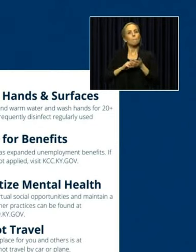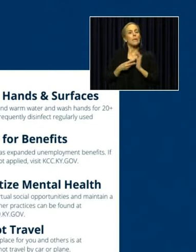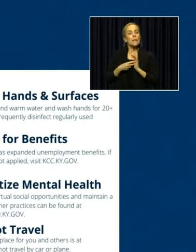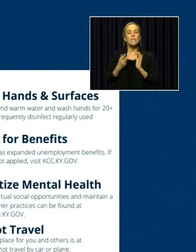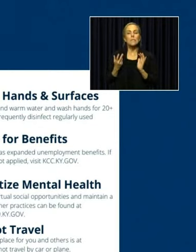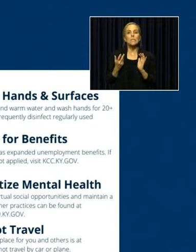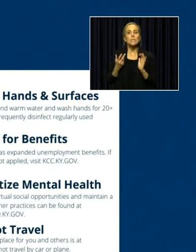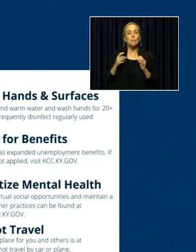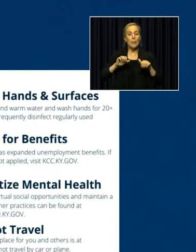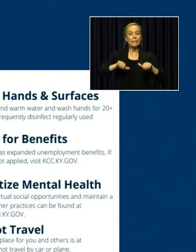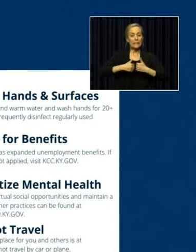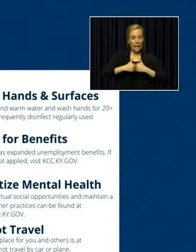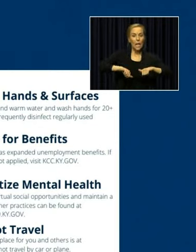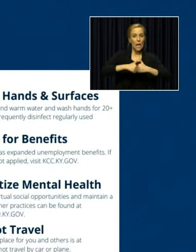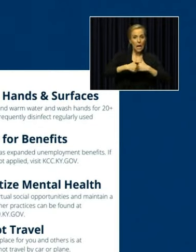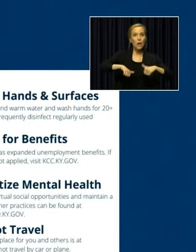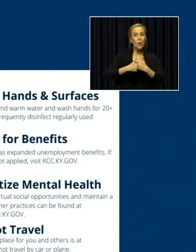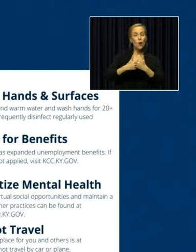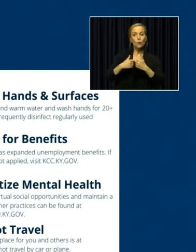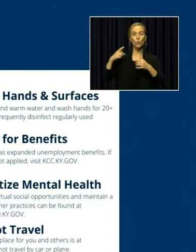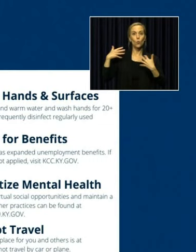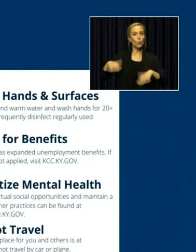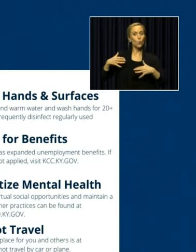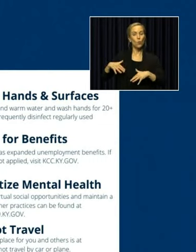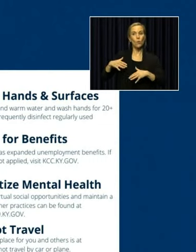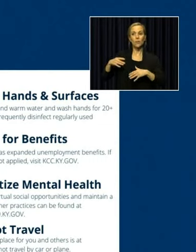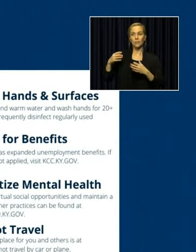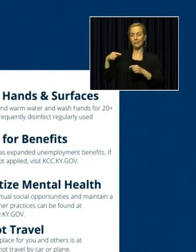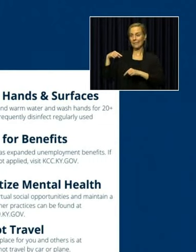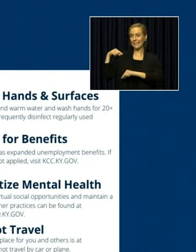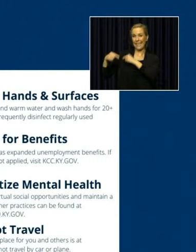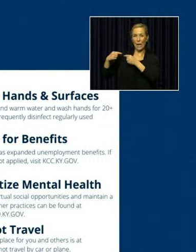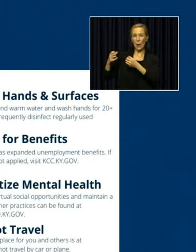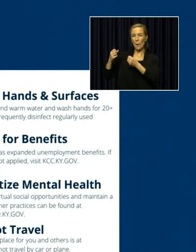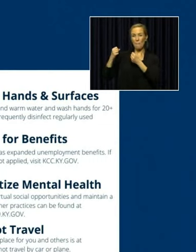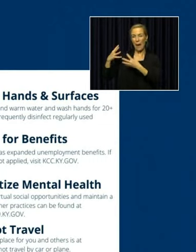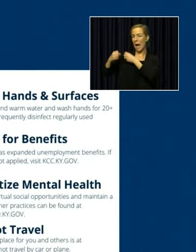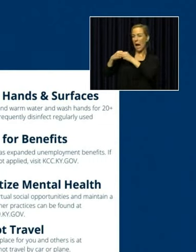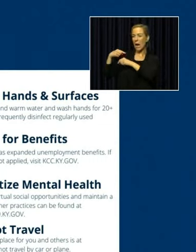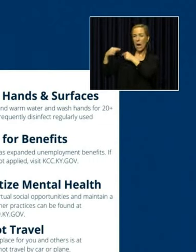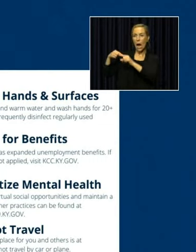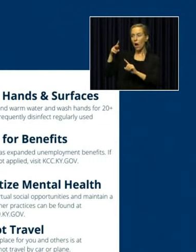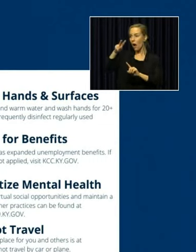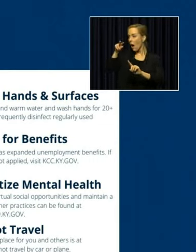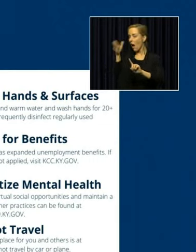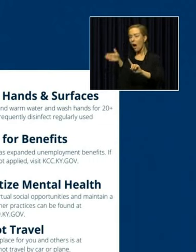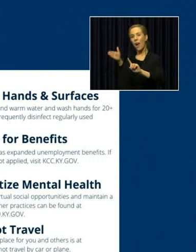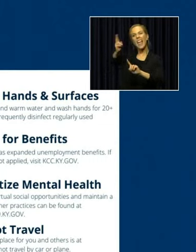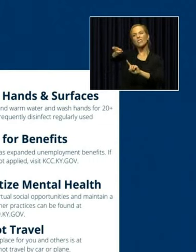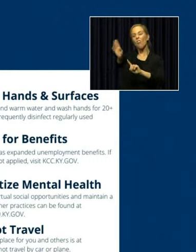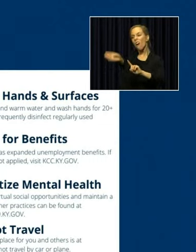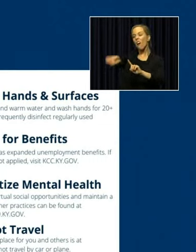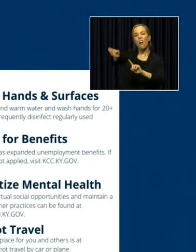WANT. WE ALWAYS TALK ABOUT THE TEN STEPS PLUS ONE. IT IS ALSO YOUR PATRIOTIC DUTY TO FILL OUT THE CENSUS. THIS IS IMPORTANT.